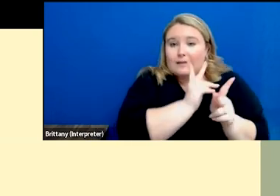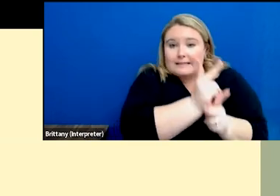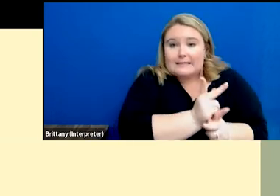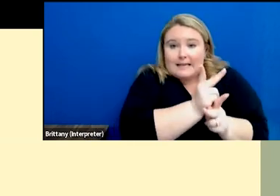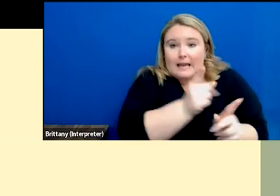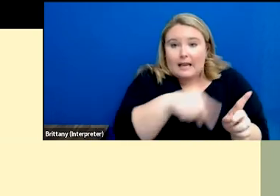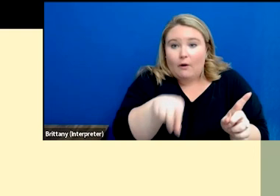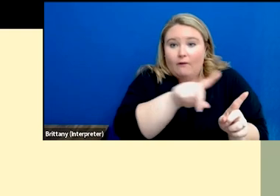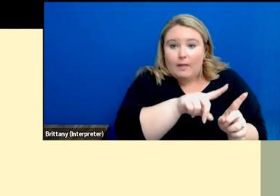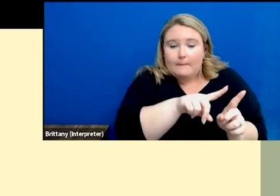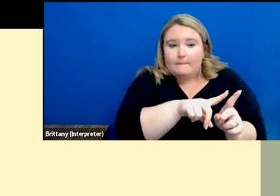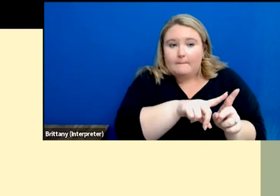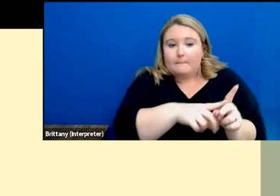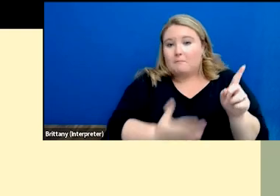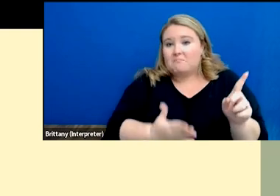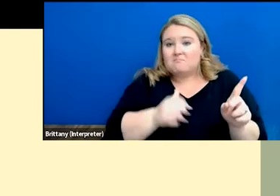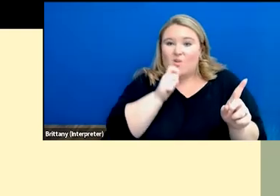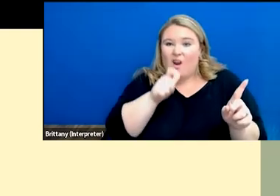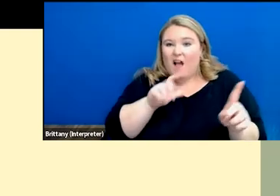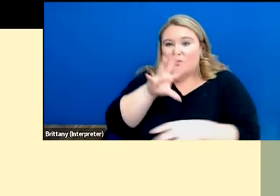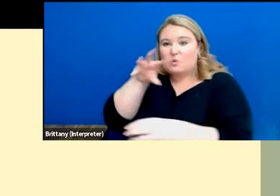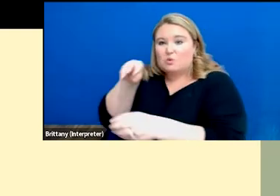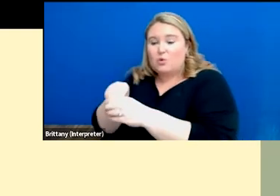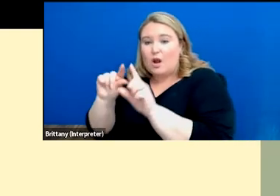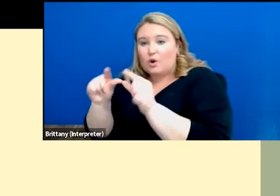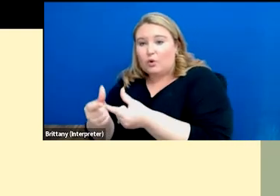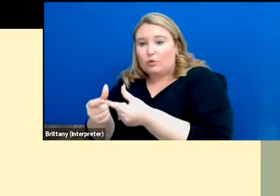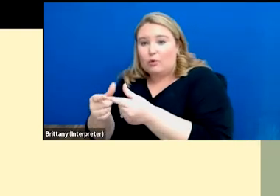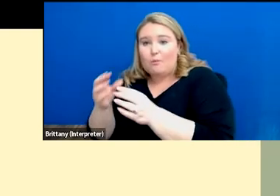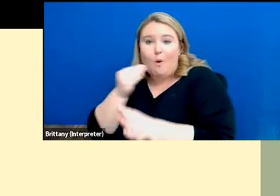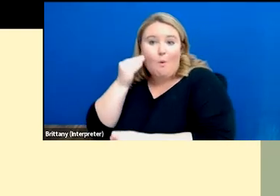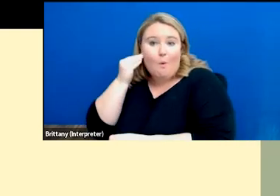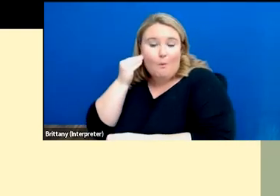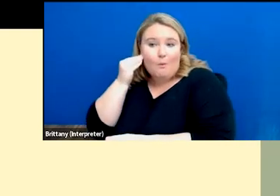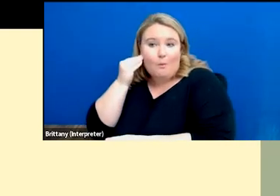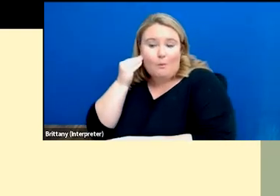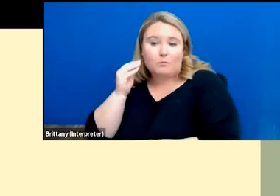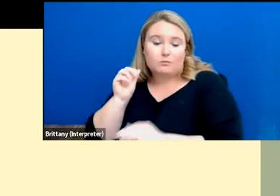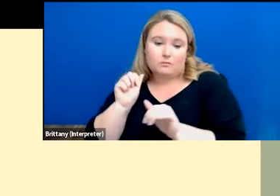into a group home separated in order to stay within the confines of the law.